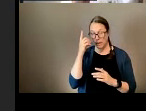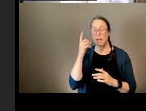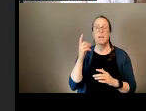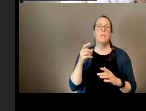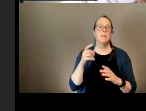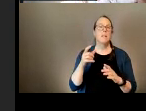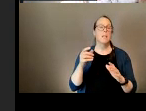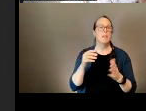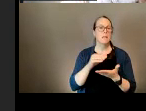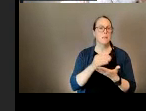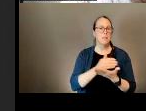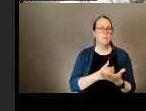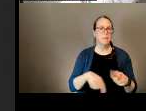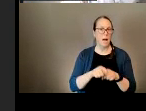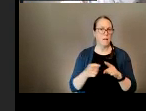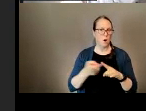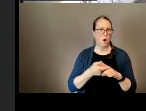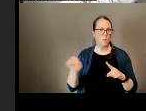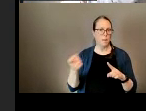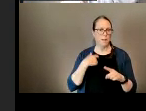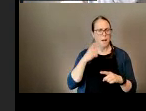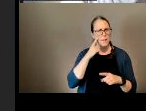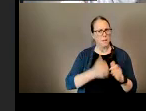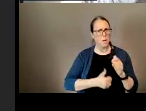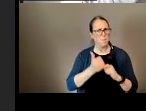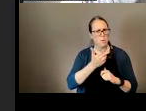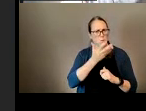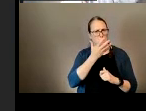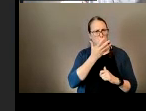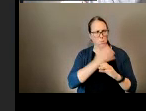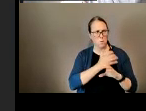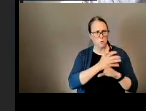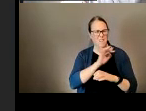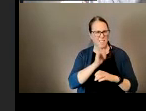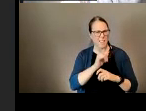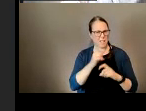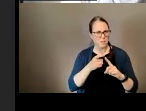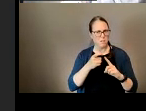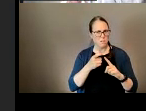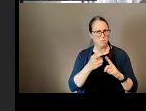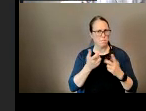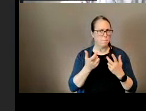This is just a shortcut. I think on most computers, that is the shortcut. But if it's not your shortcut, that's totally okay.